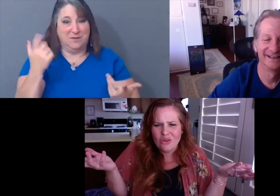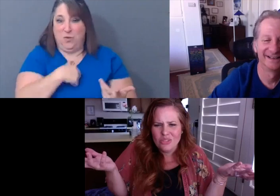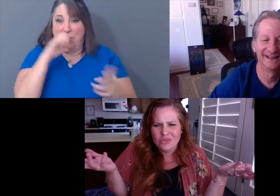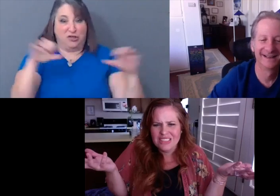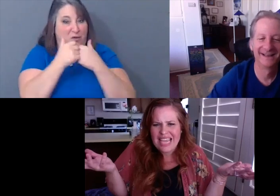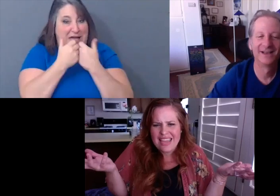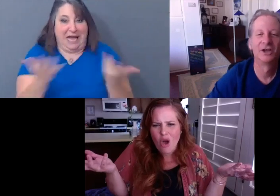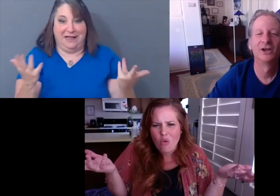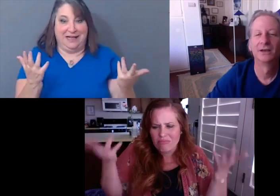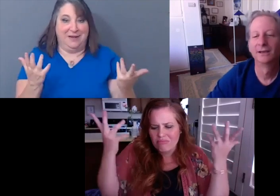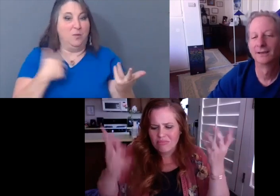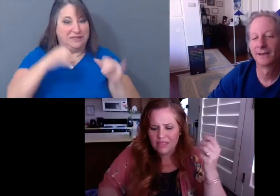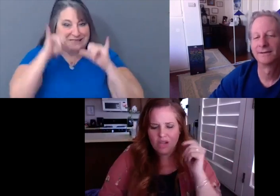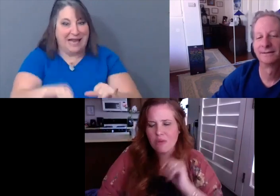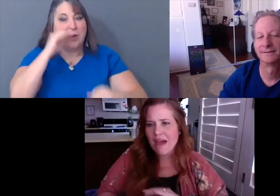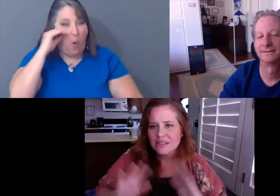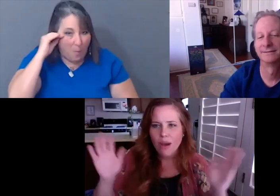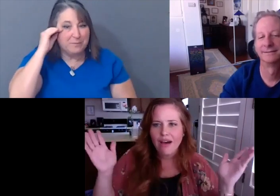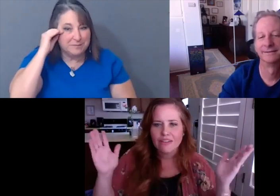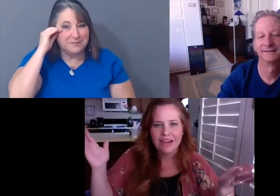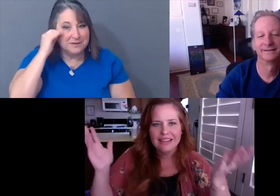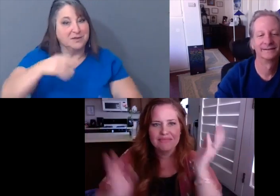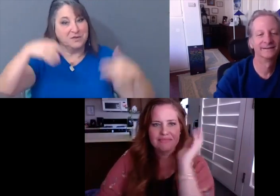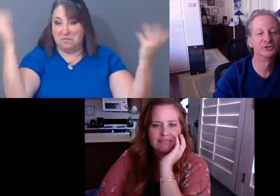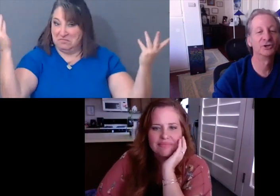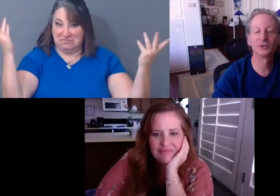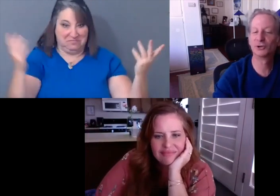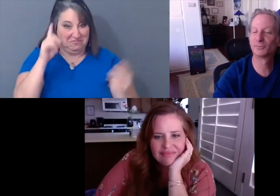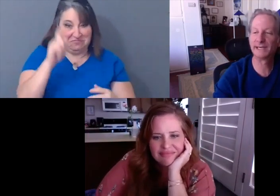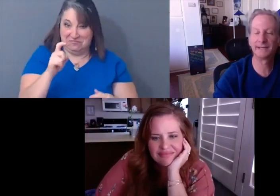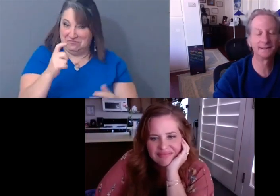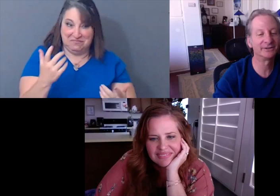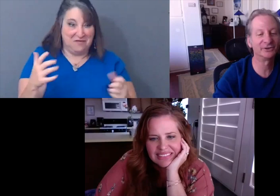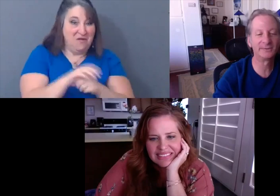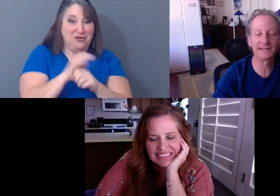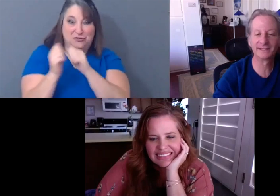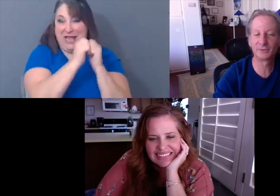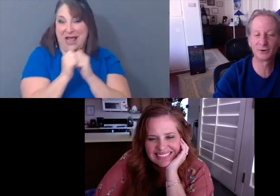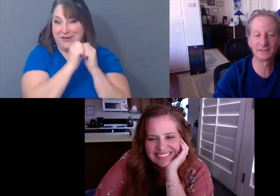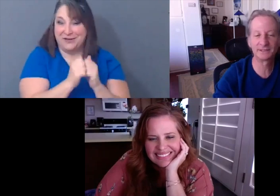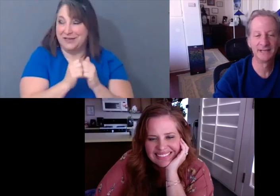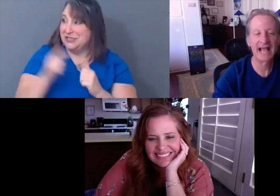we're staying home. So, might as well, right? You're being, you're being in the moment.